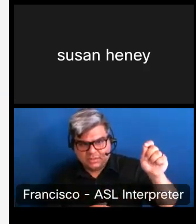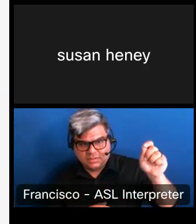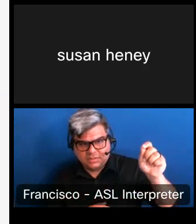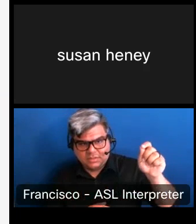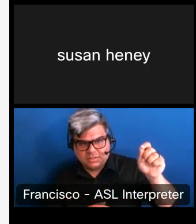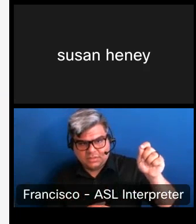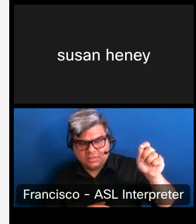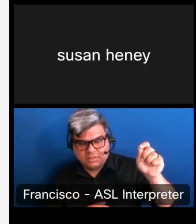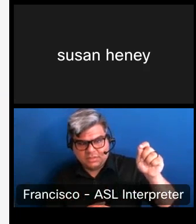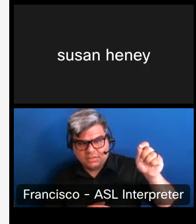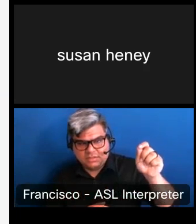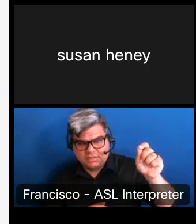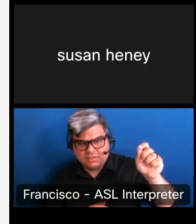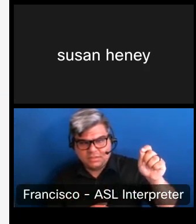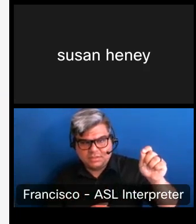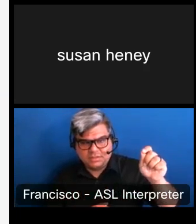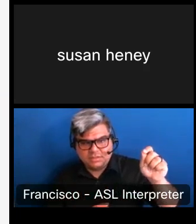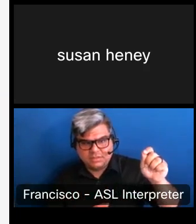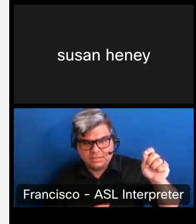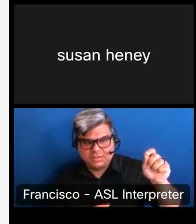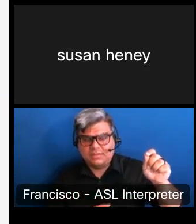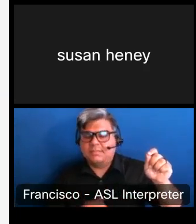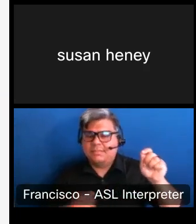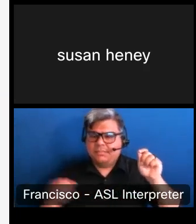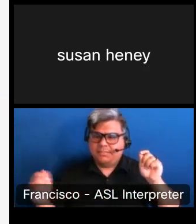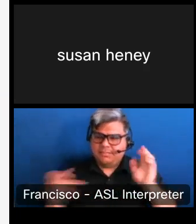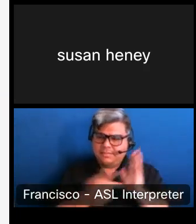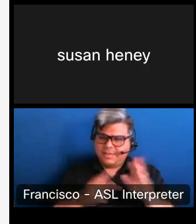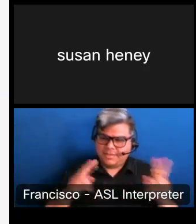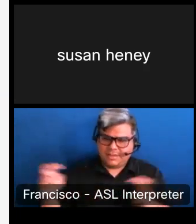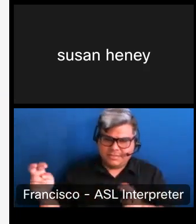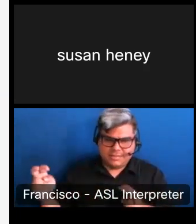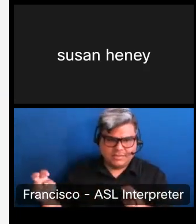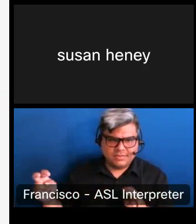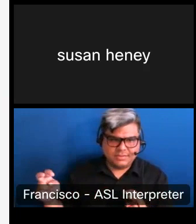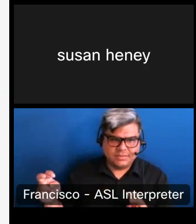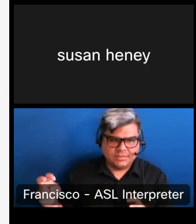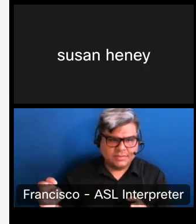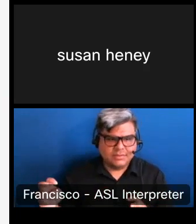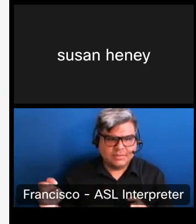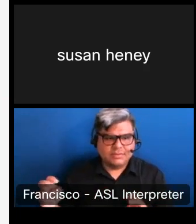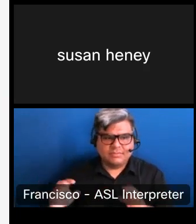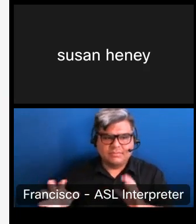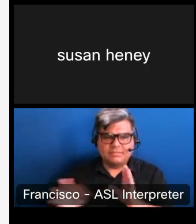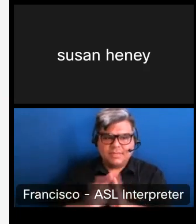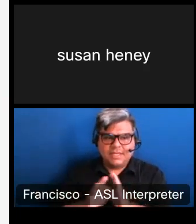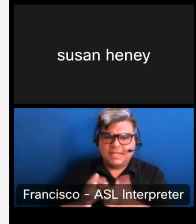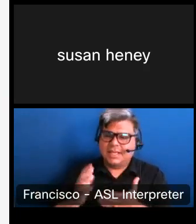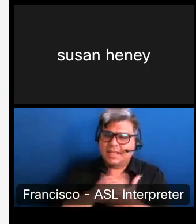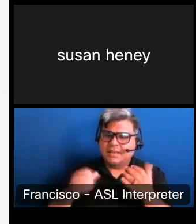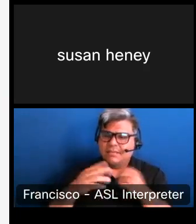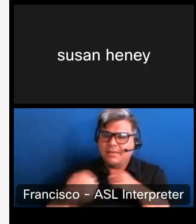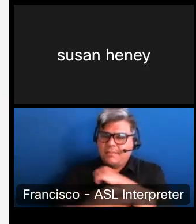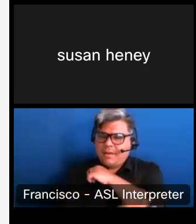and now I'm going to go back to Topics and select Income and Poverty, the folder Income and Poverty.